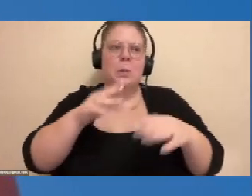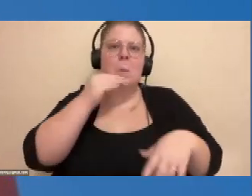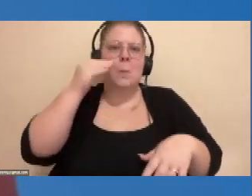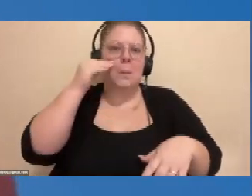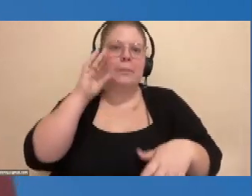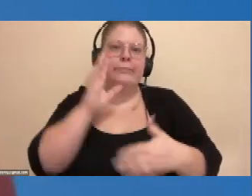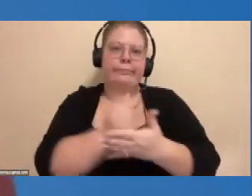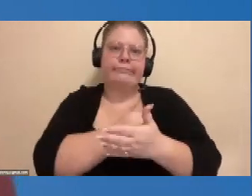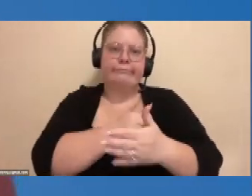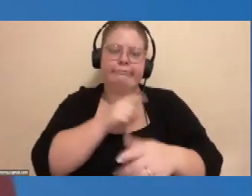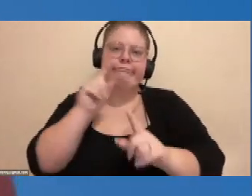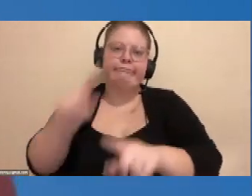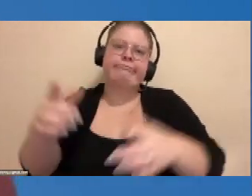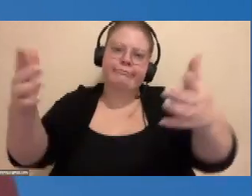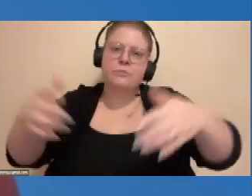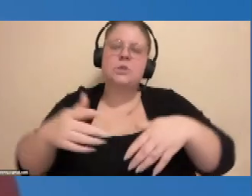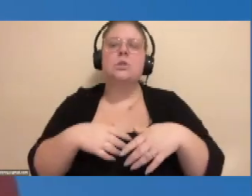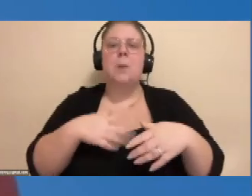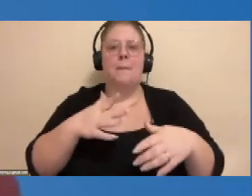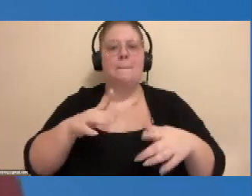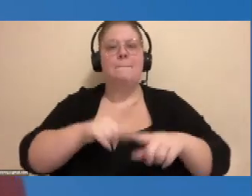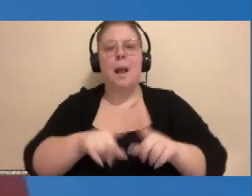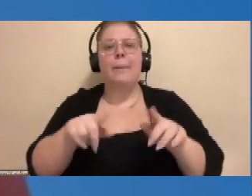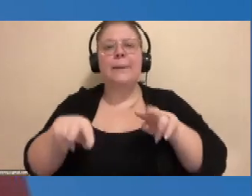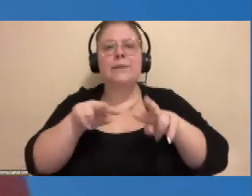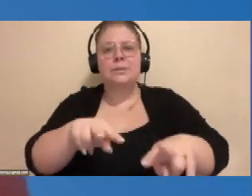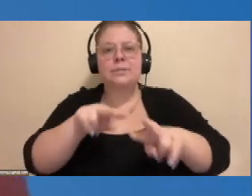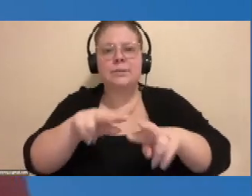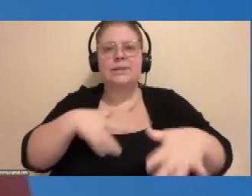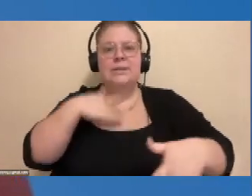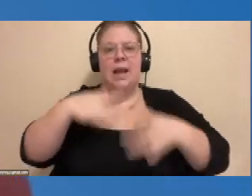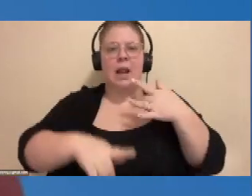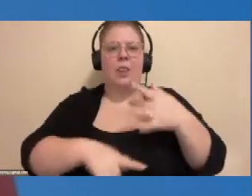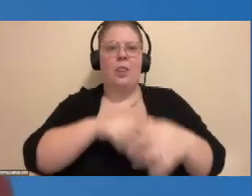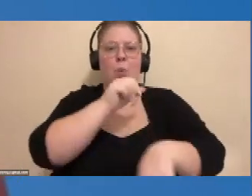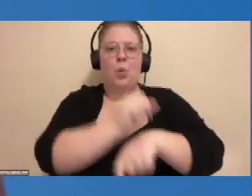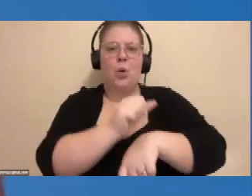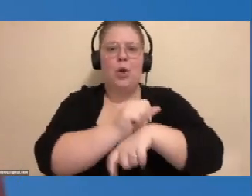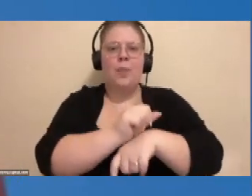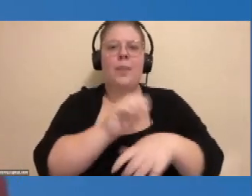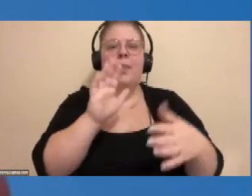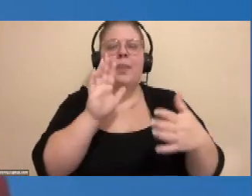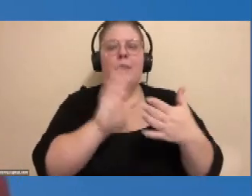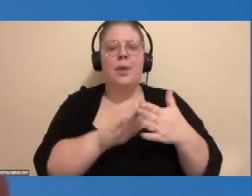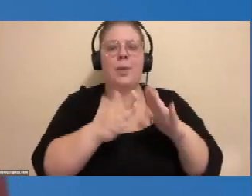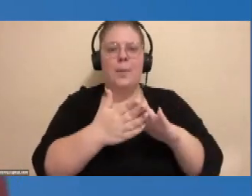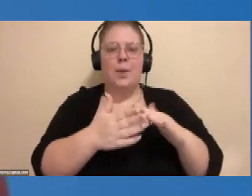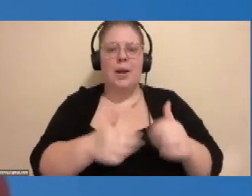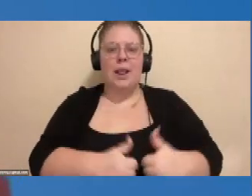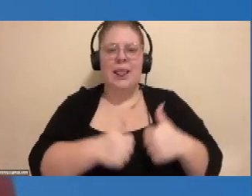work that the Community Living Equity Center, sister organization to CLPC,